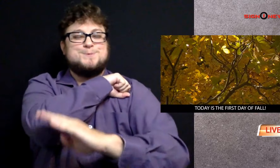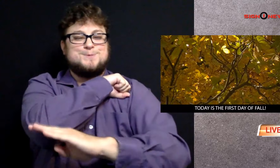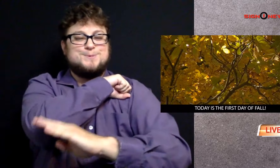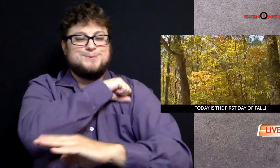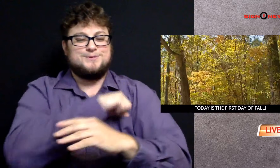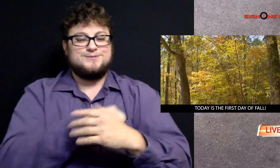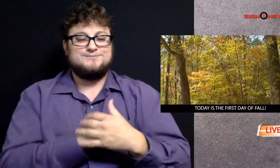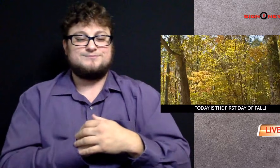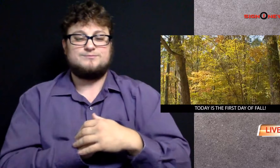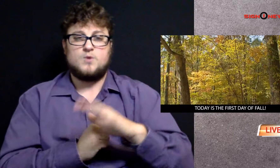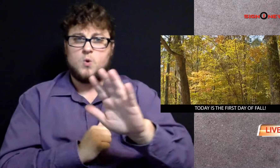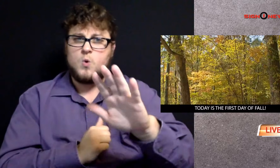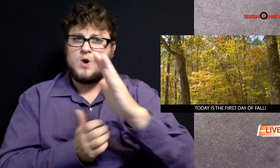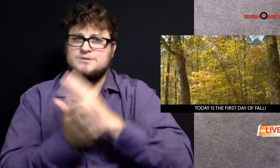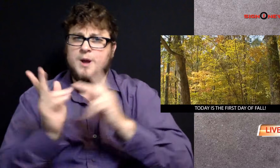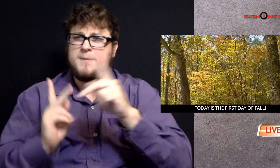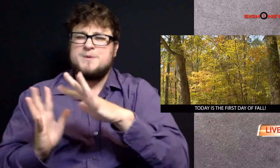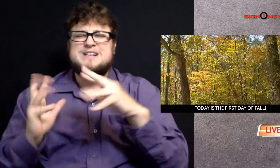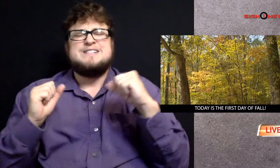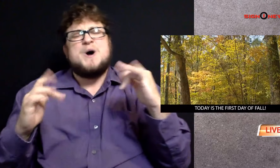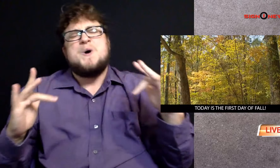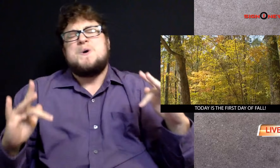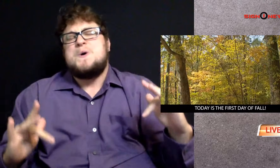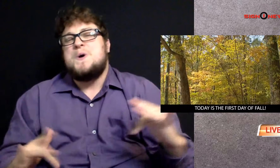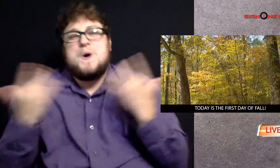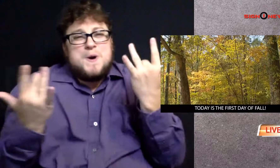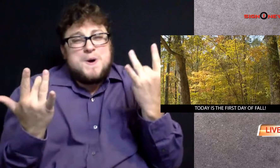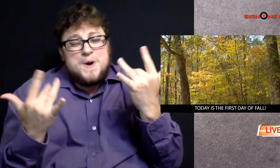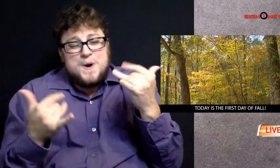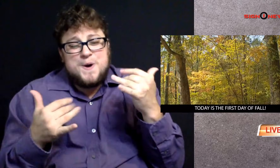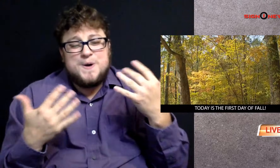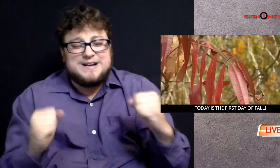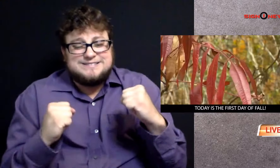in other words it's the astronomical start of autumn